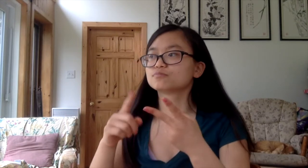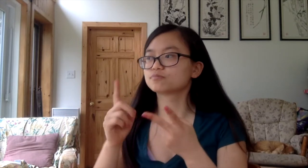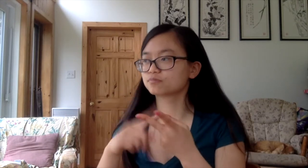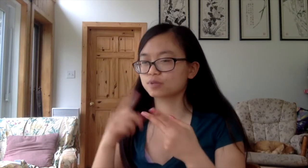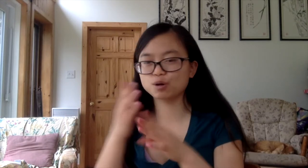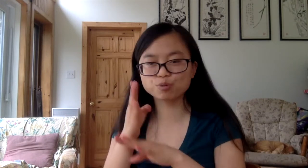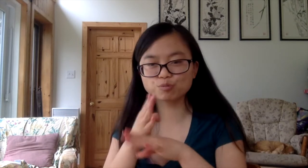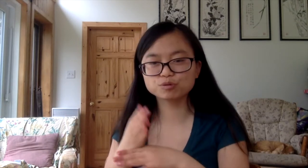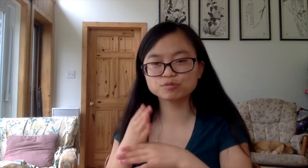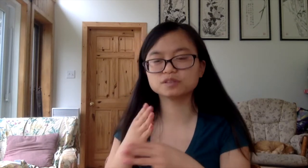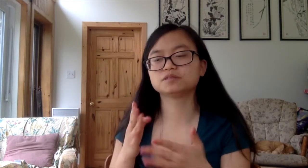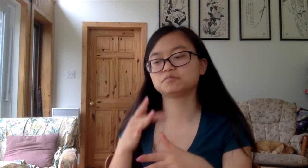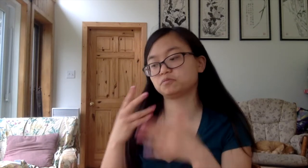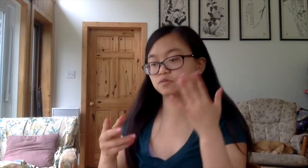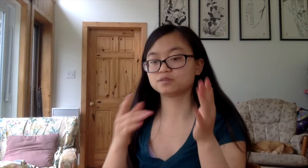wood, I will show you